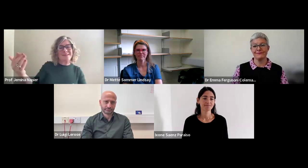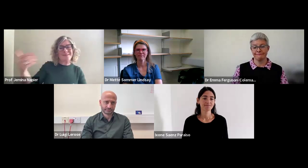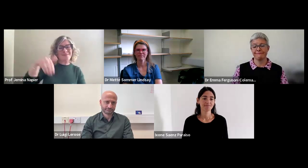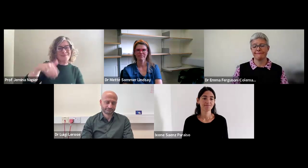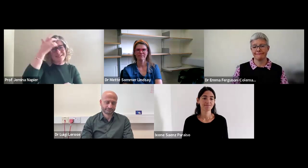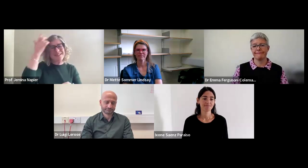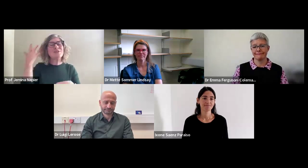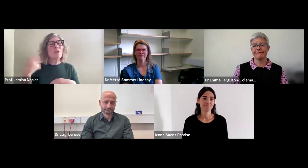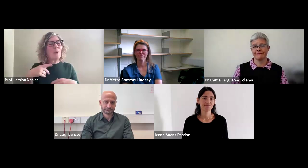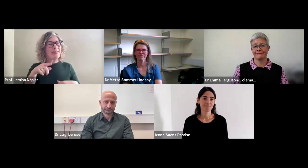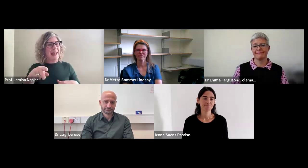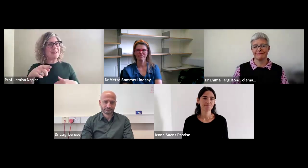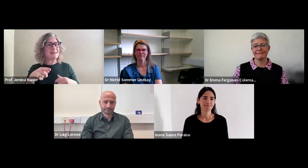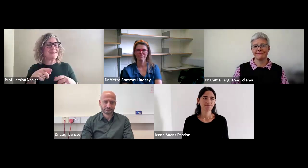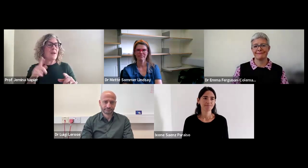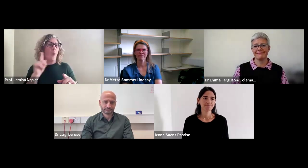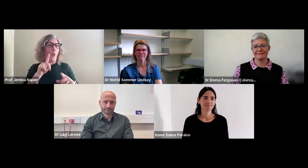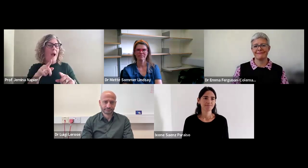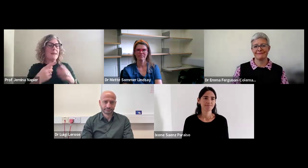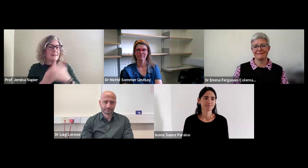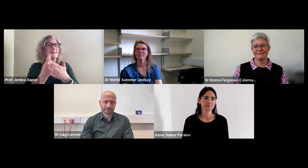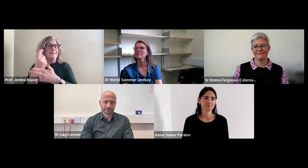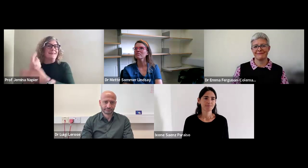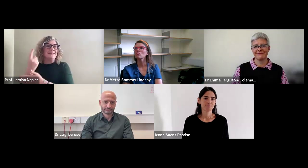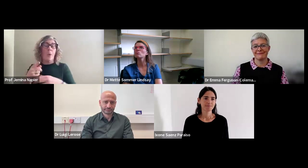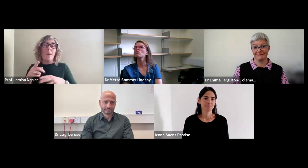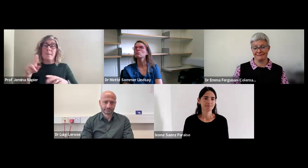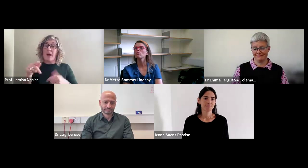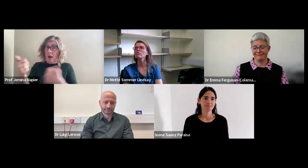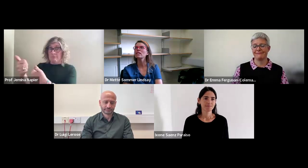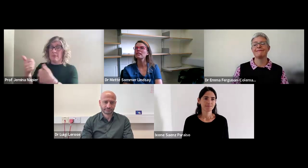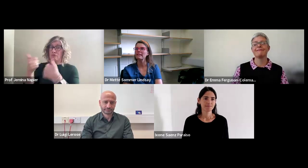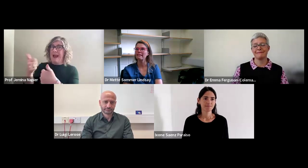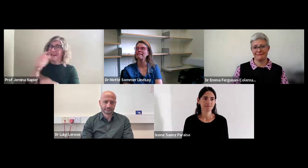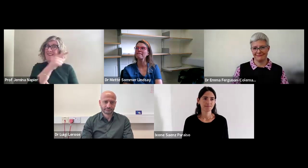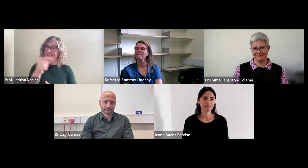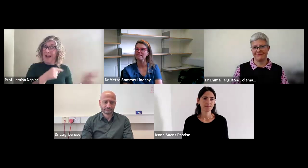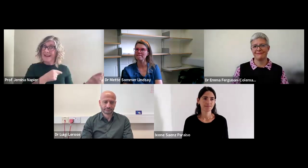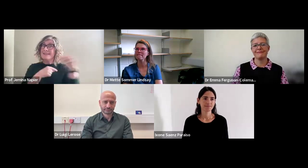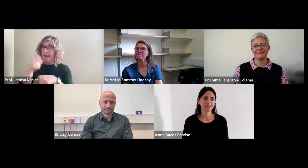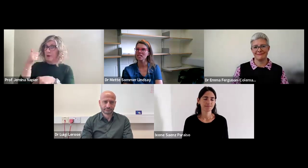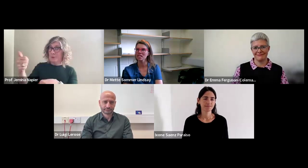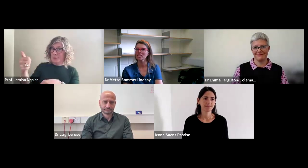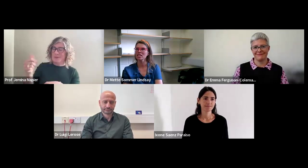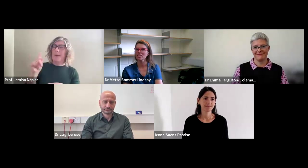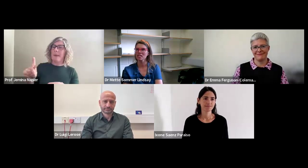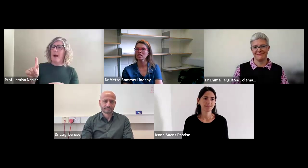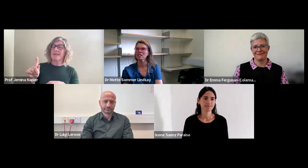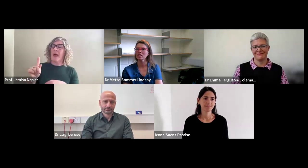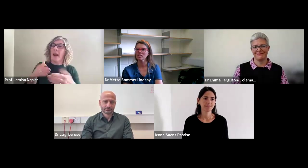that they're going to do and the rhetoric, so I think that these issues are constant it's great